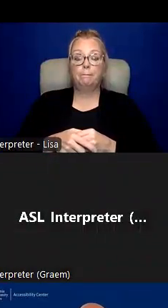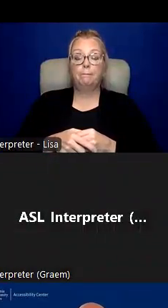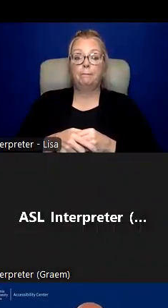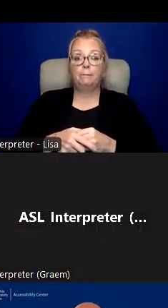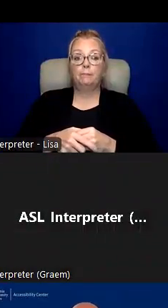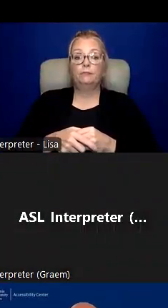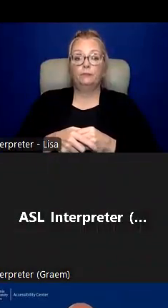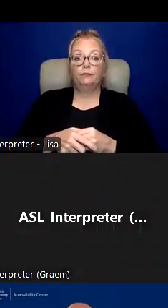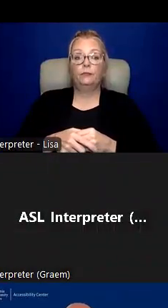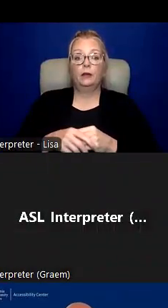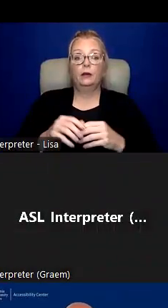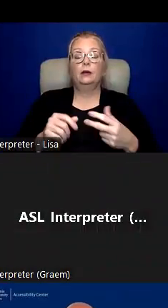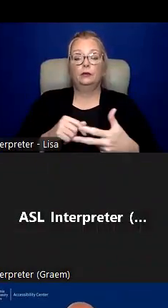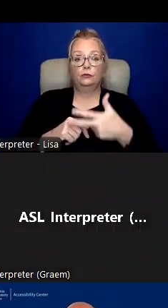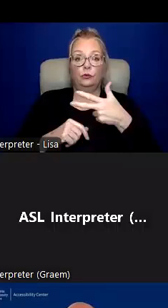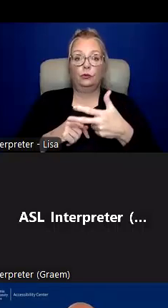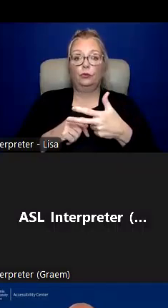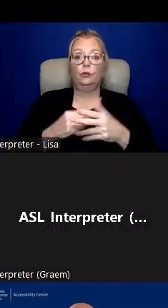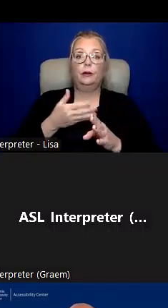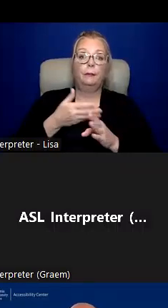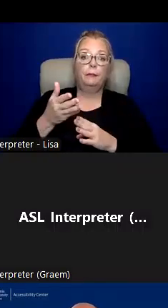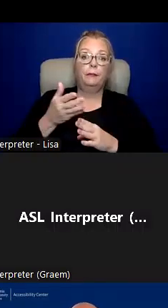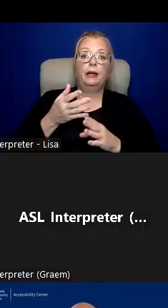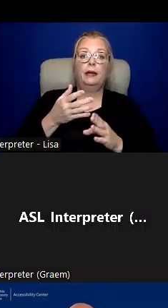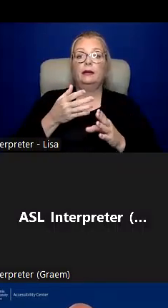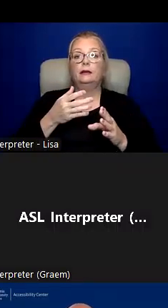into three main areas or ways or opportunities